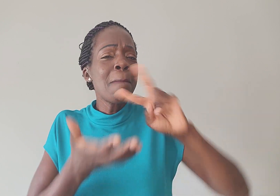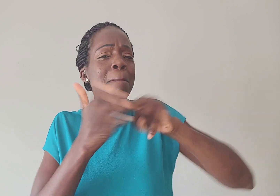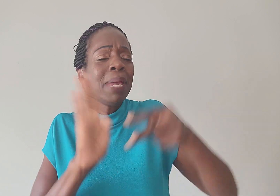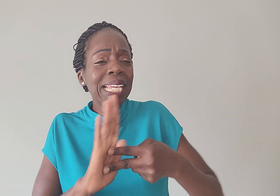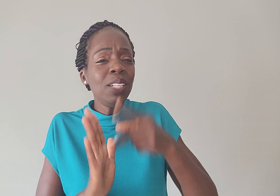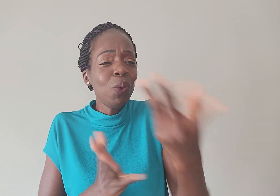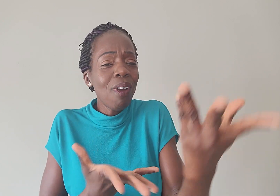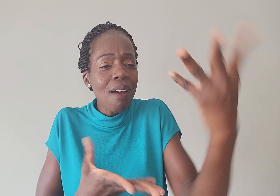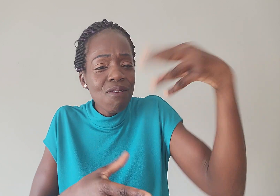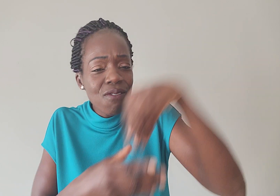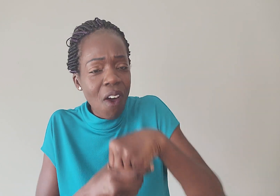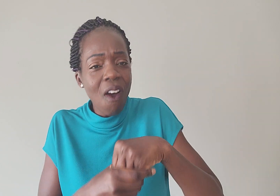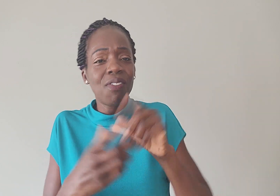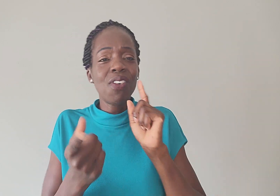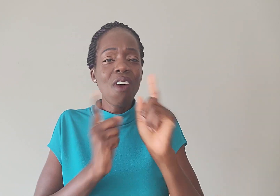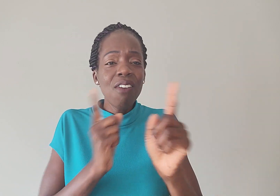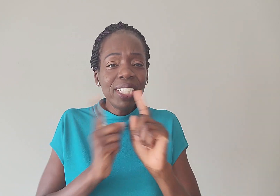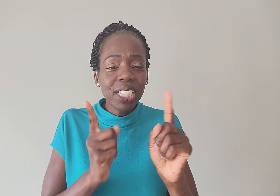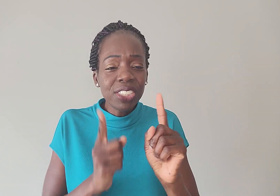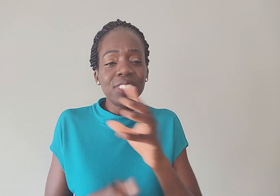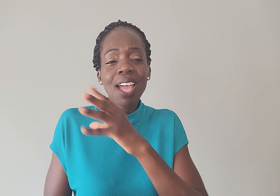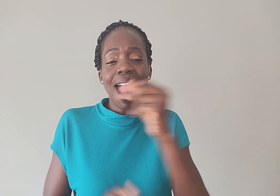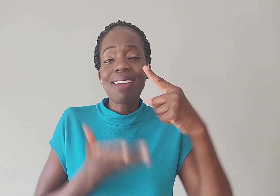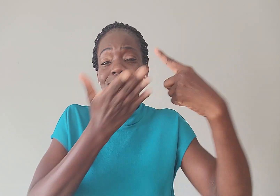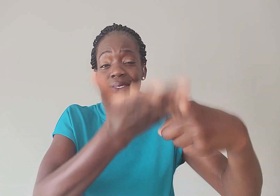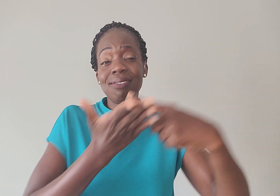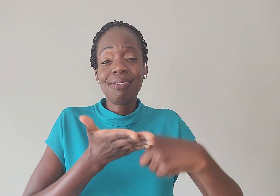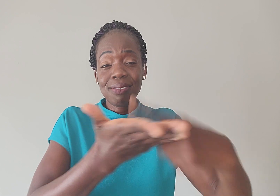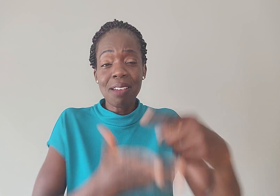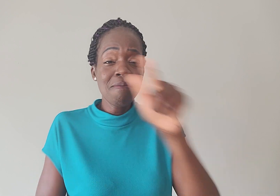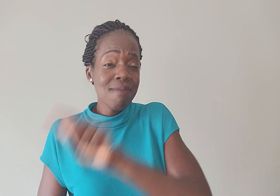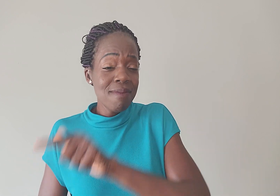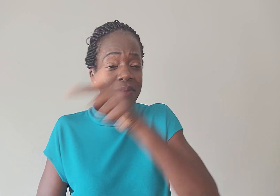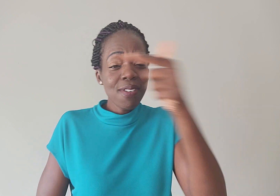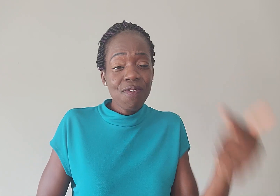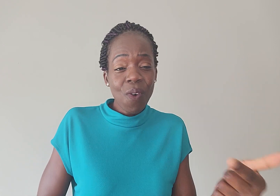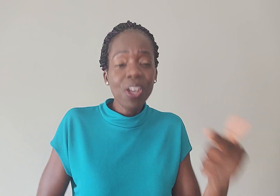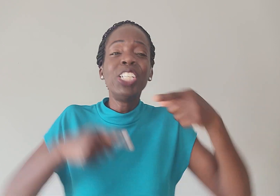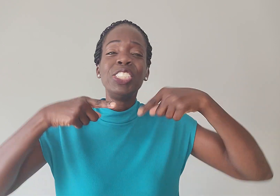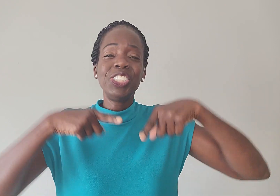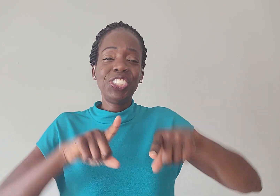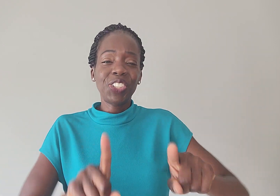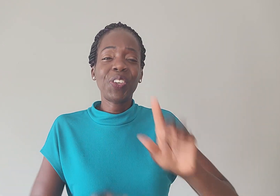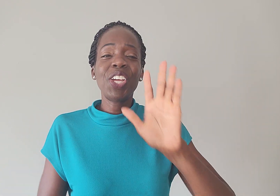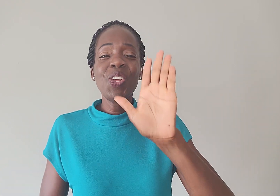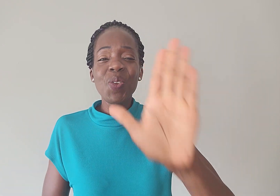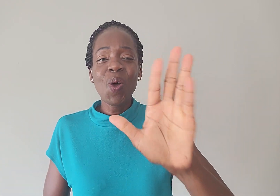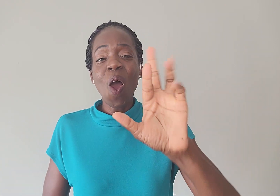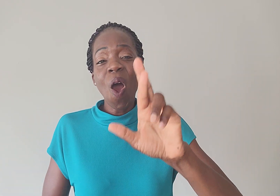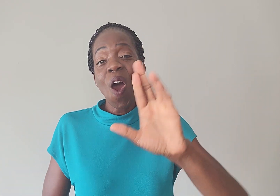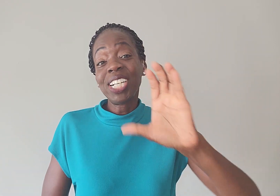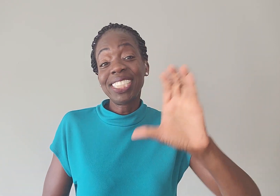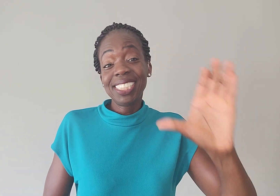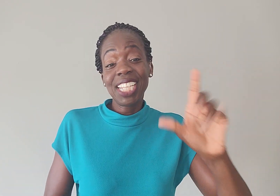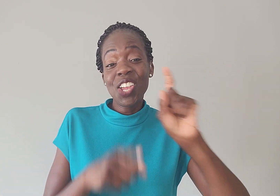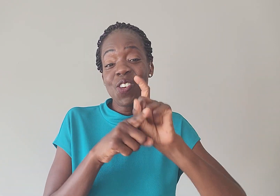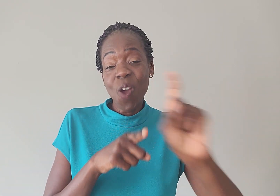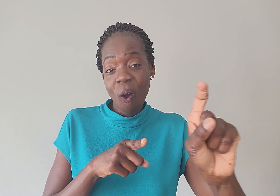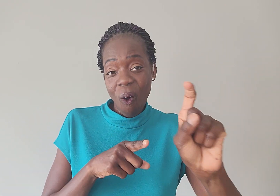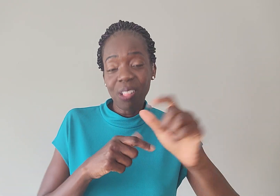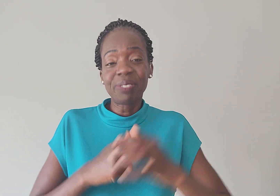Meaning you contribute to the conversation and discussions taking place on your RCC calls!